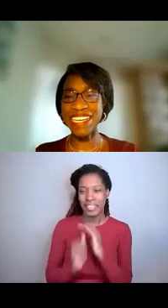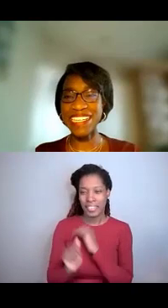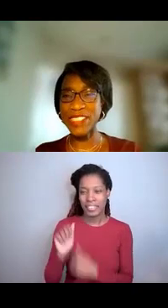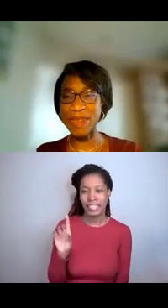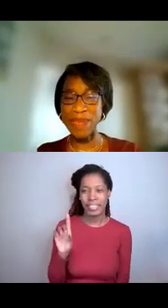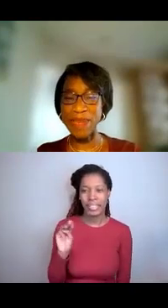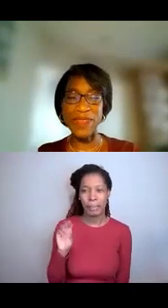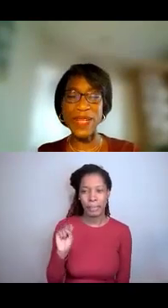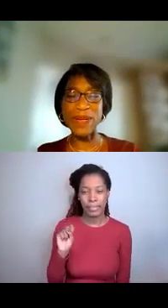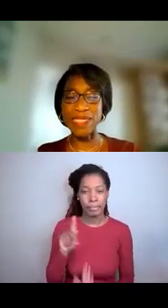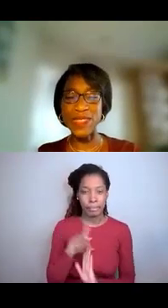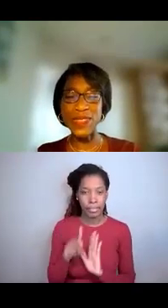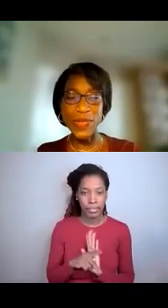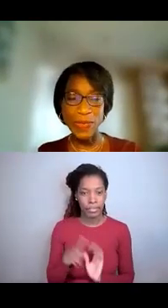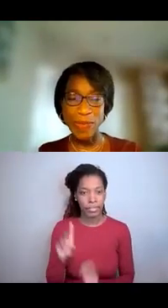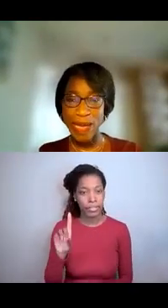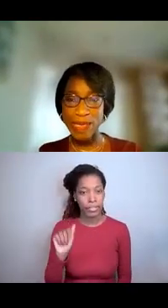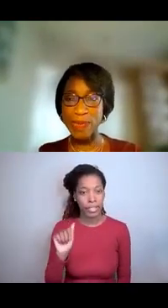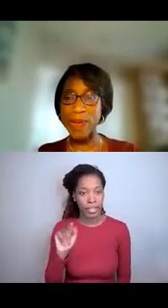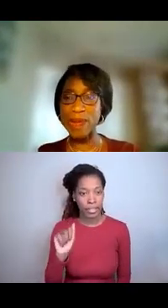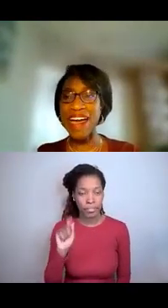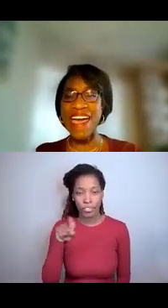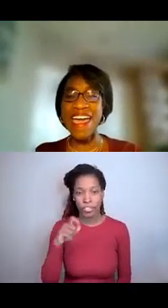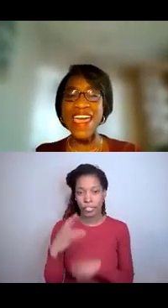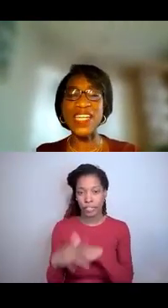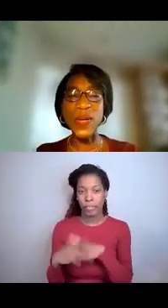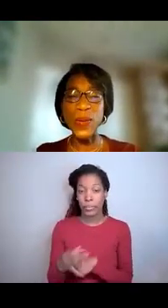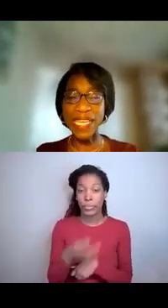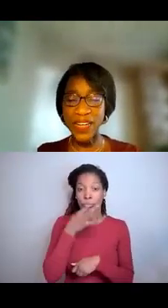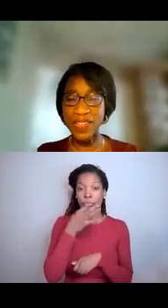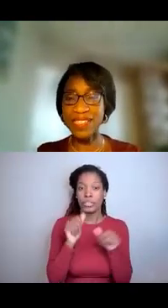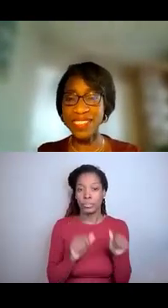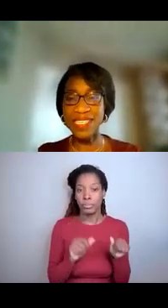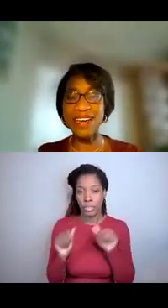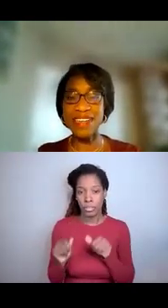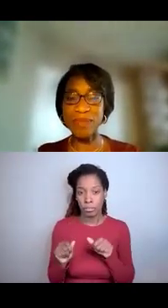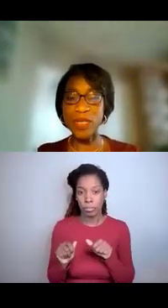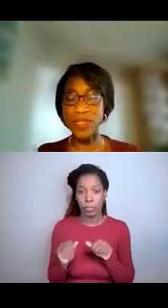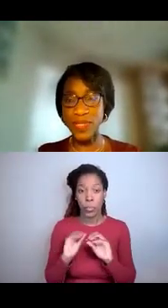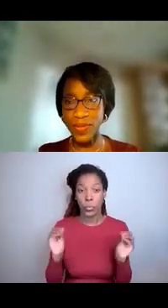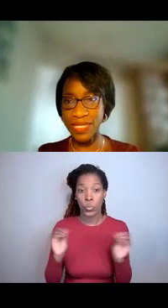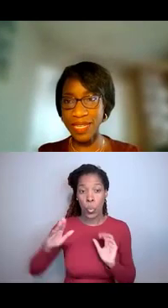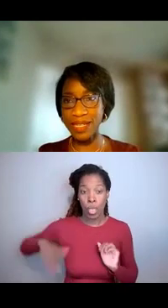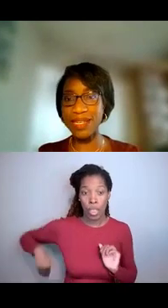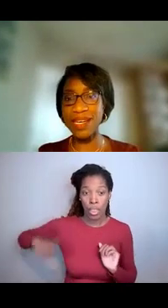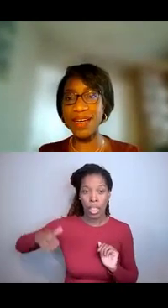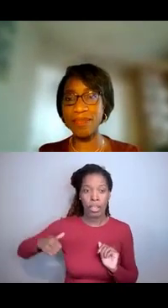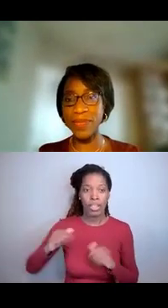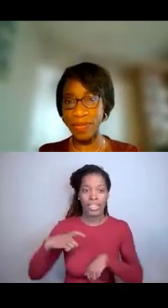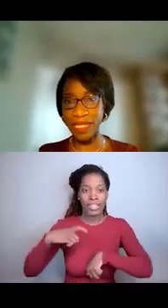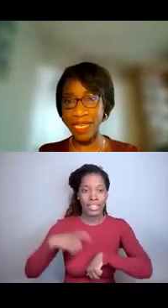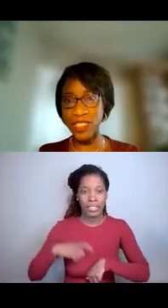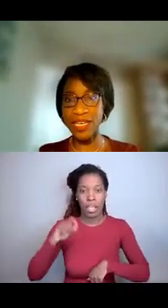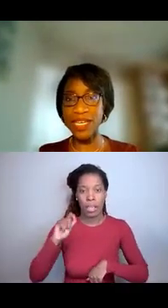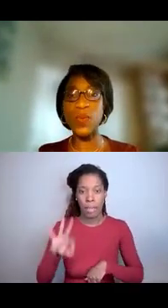data should be made available as soon as possible and no later than at the time of associated publication